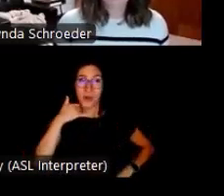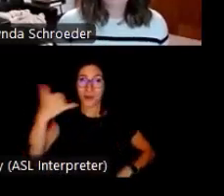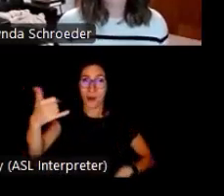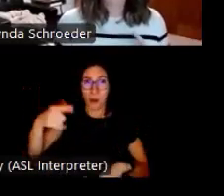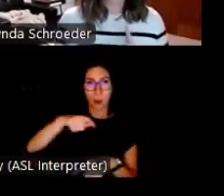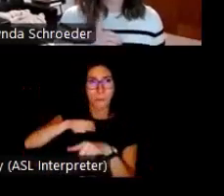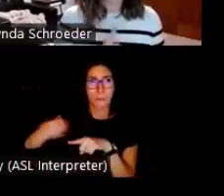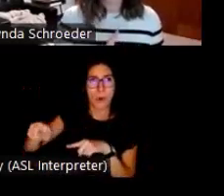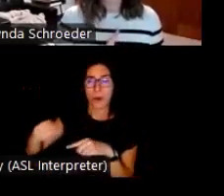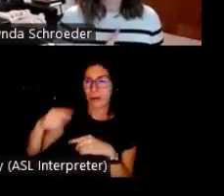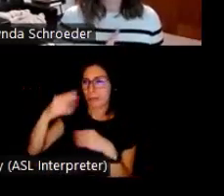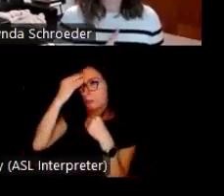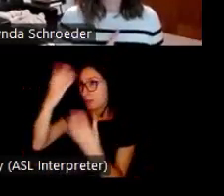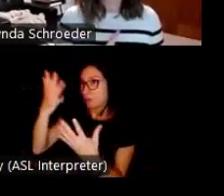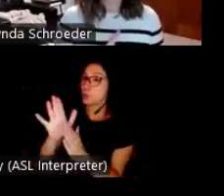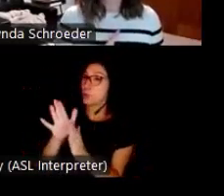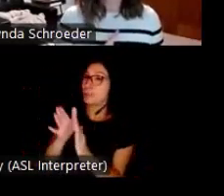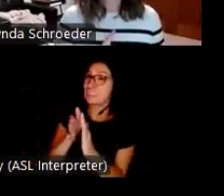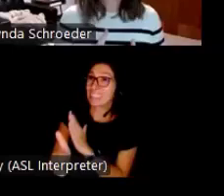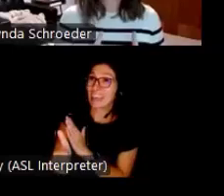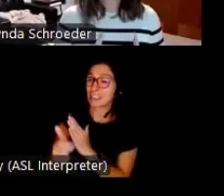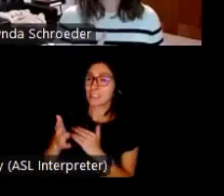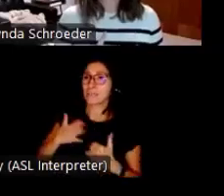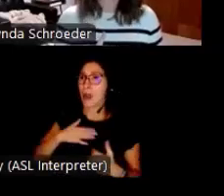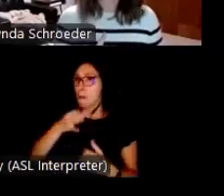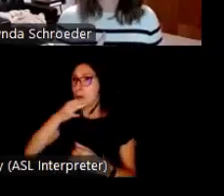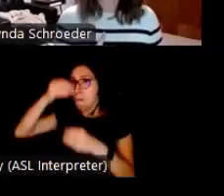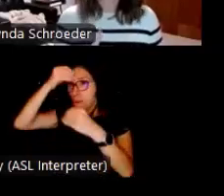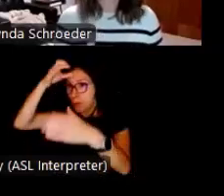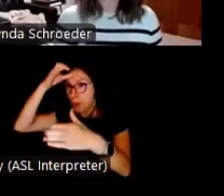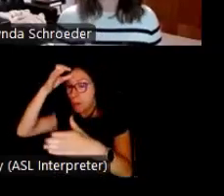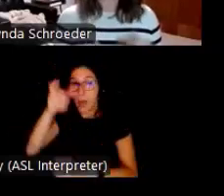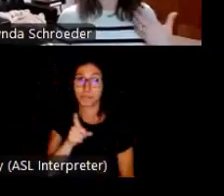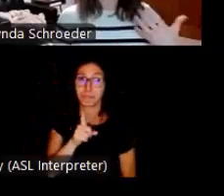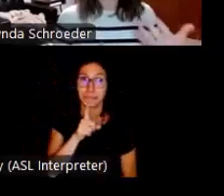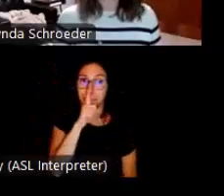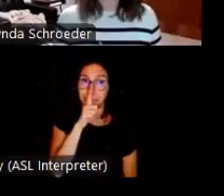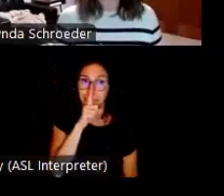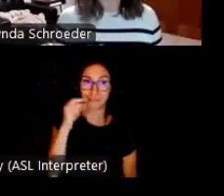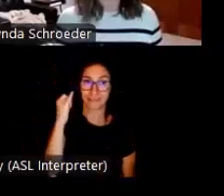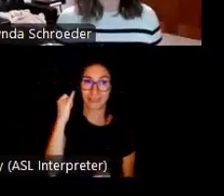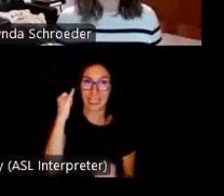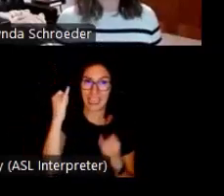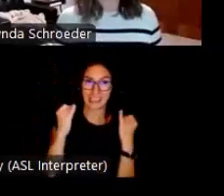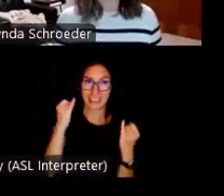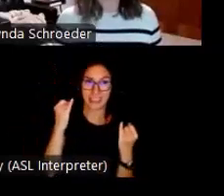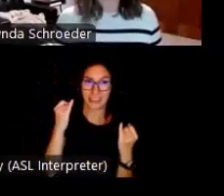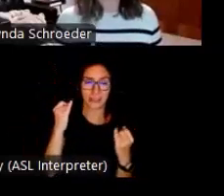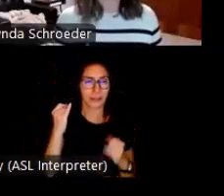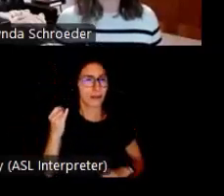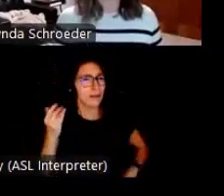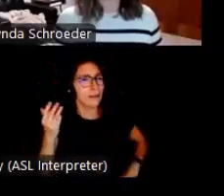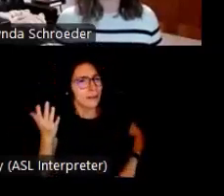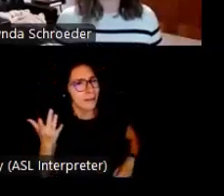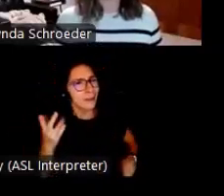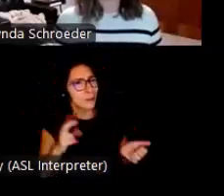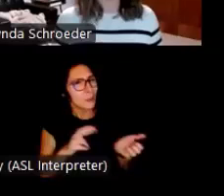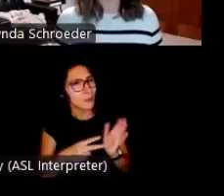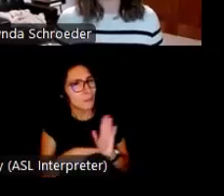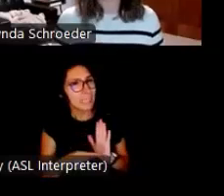but not your ideas. And what I mean by that is when you want to have effective knowledge translation, we, again, don't want to come into this space